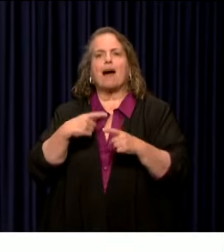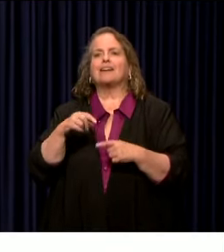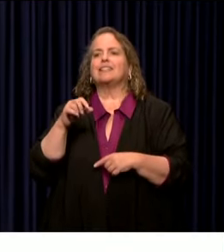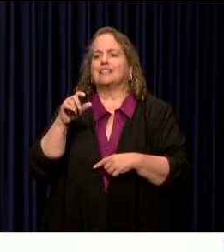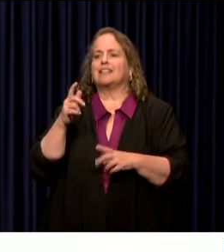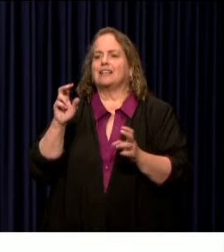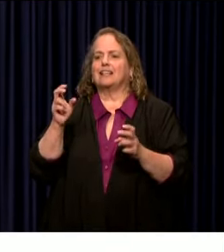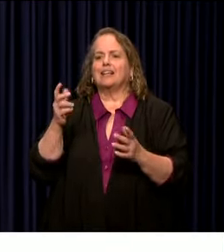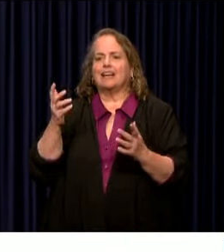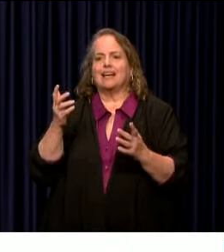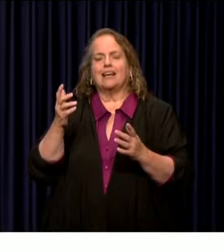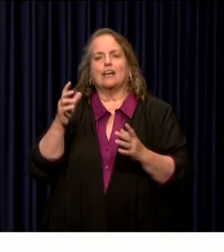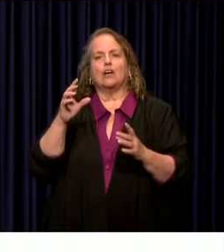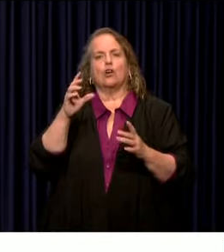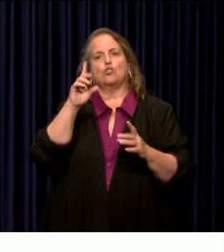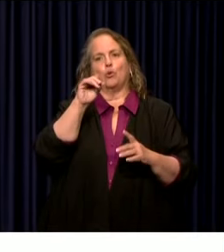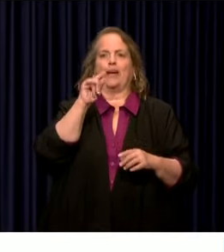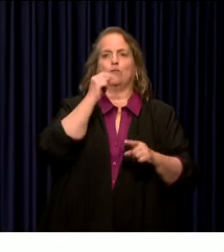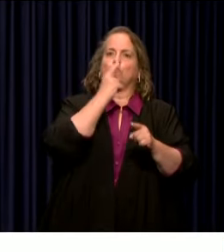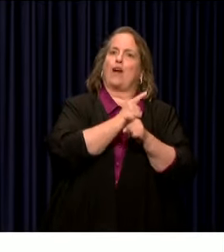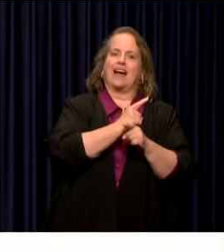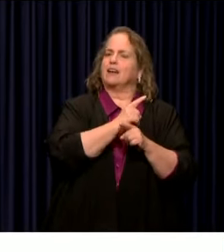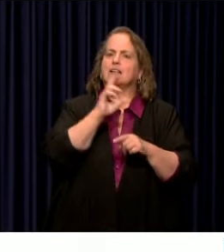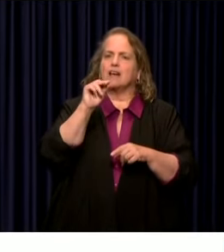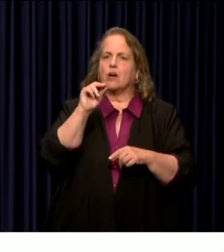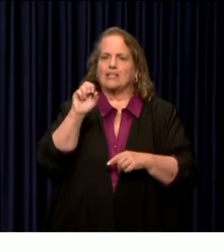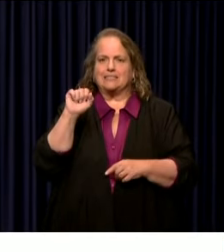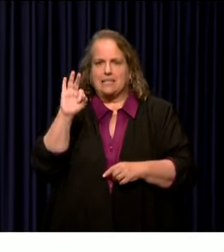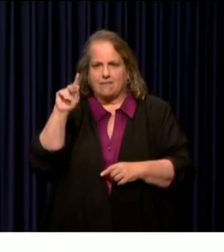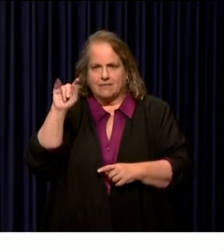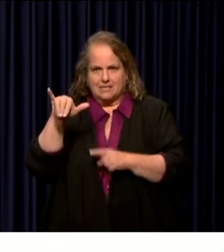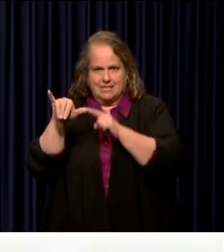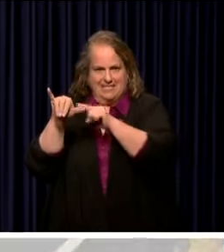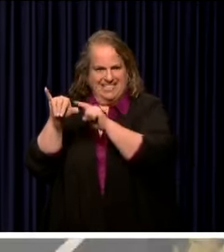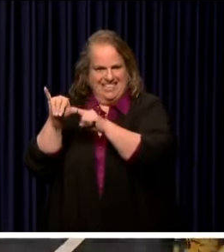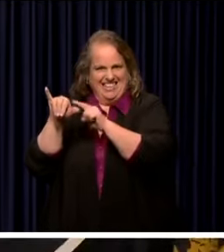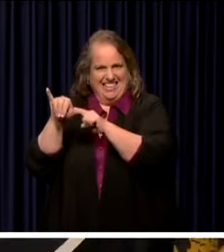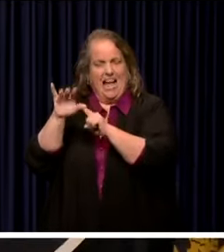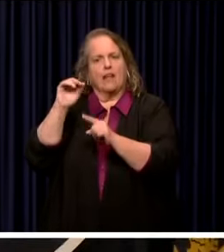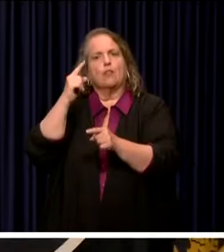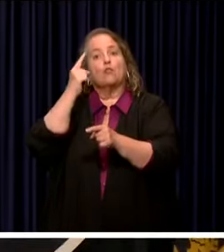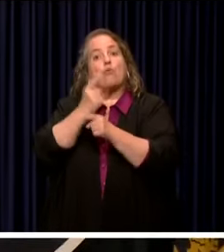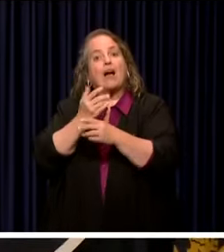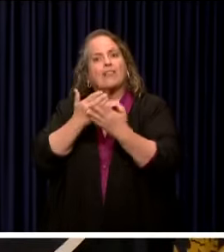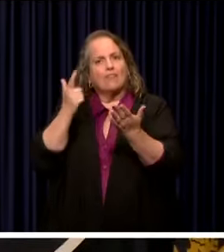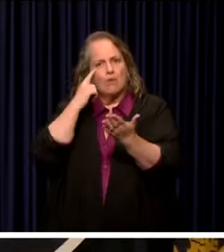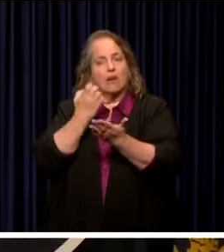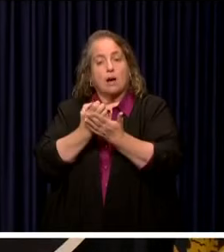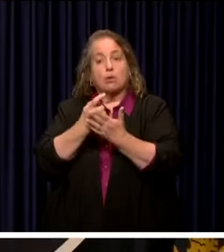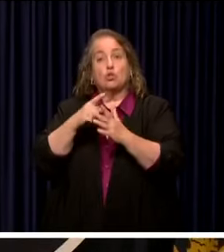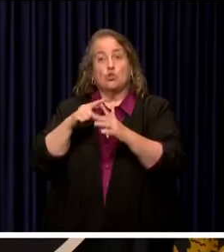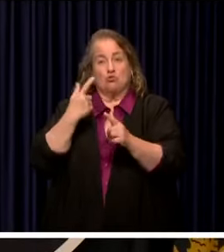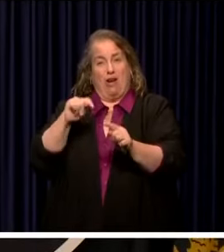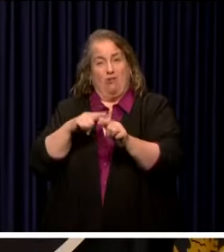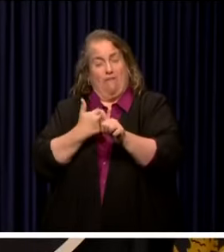ROTOR IS AS WELL. NO NEW CASES IN EITHER AREA. HAZLEWOOD.